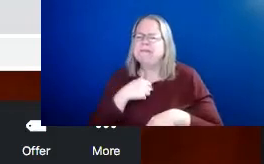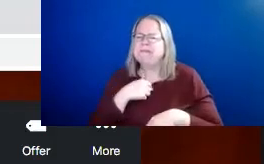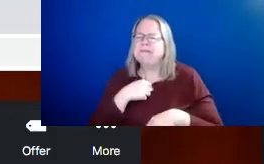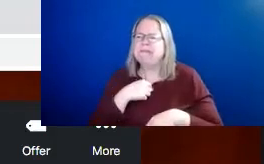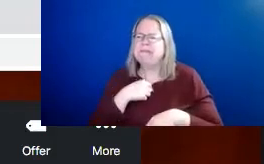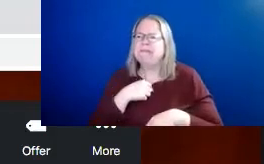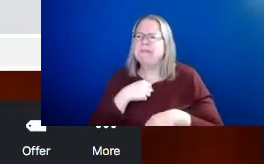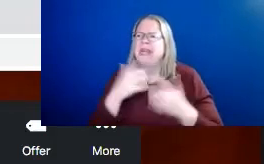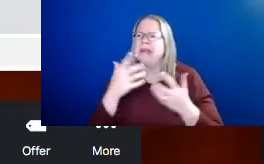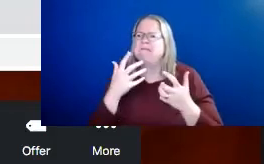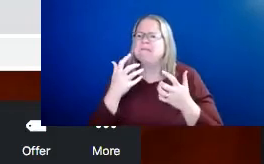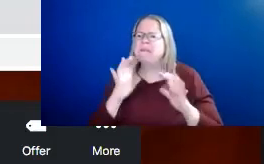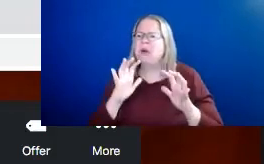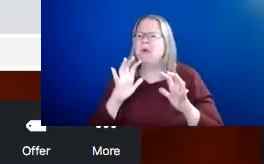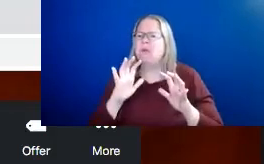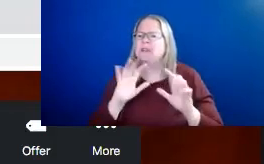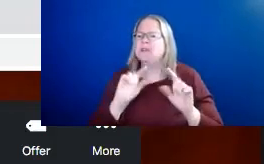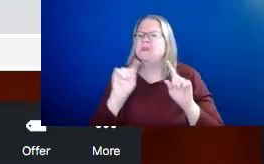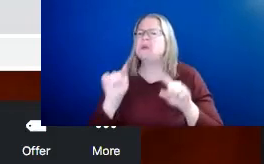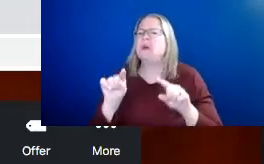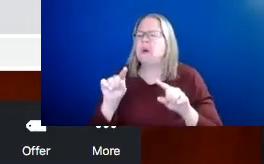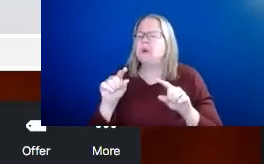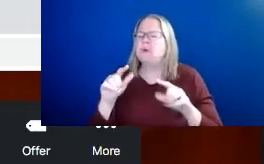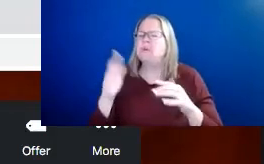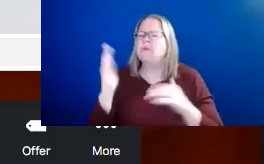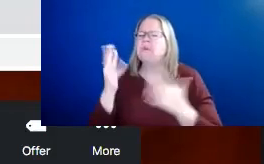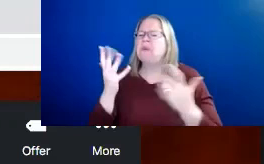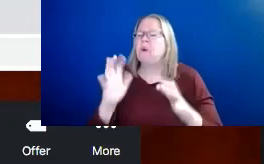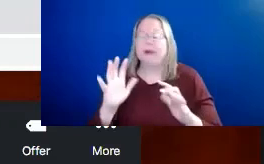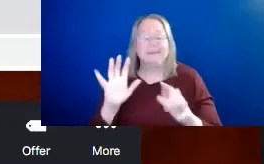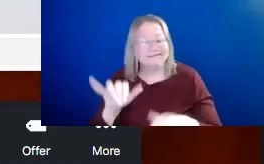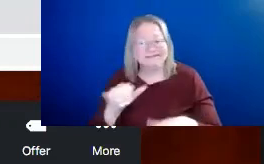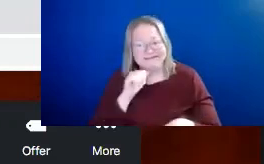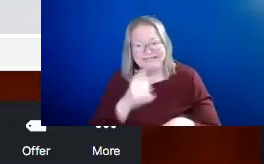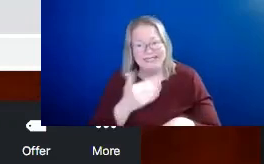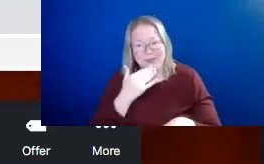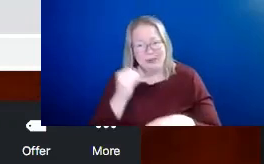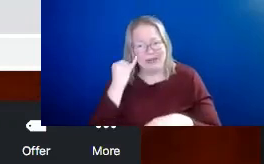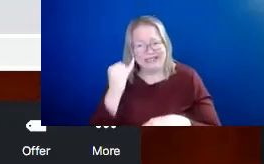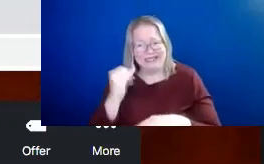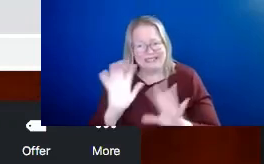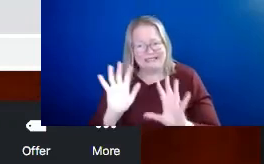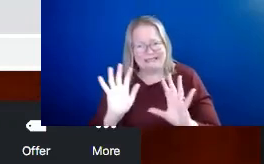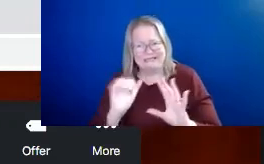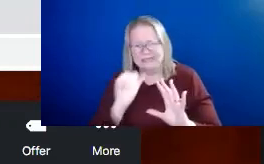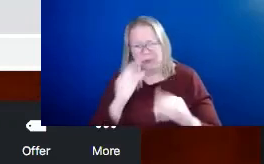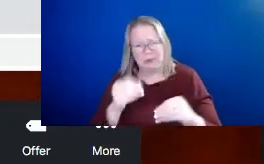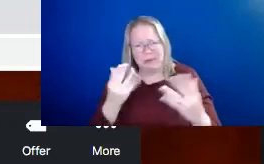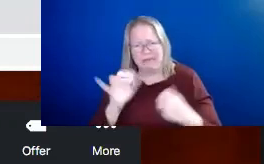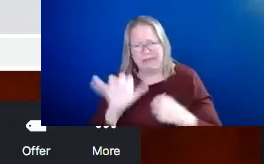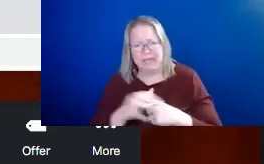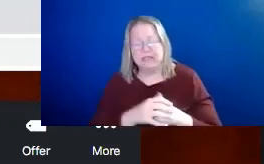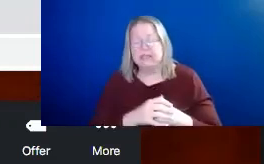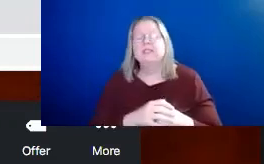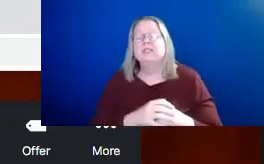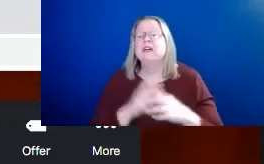12:49:20 community responsibility , would not be the best practice to recommend . So the platform is no 12:49:24 different